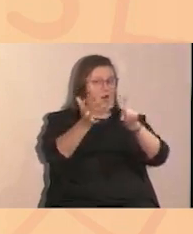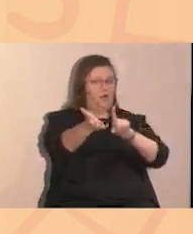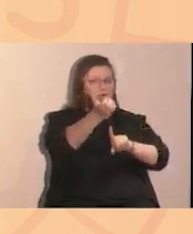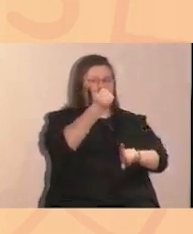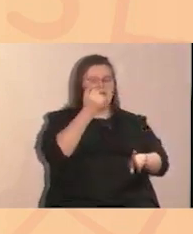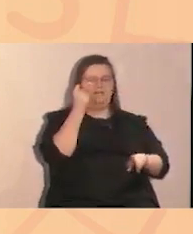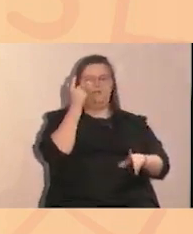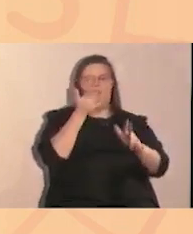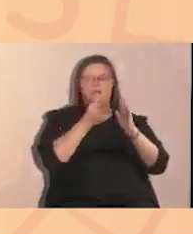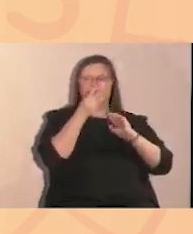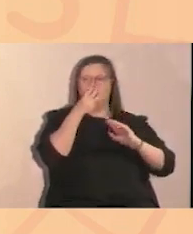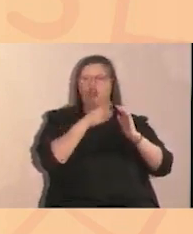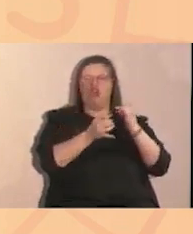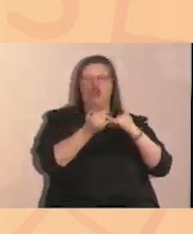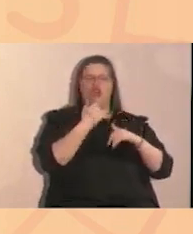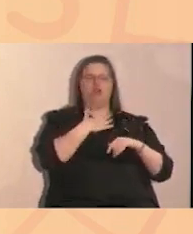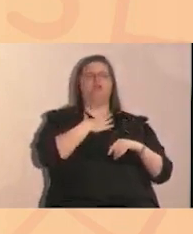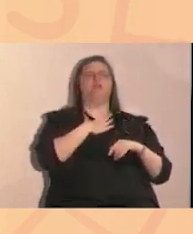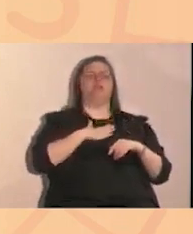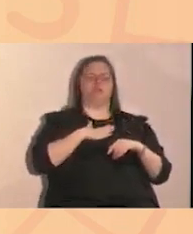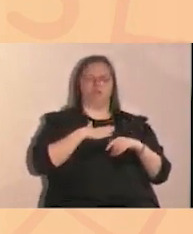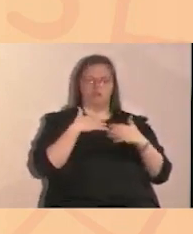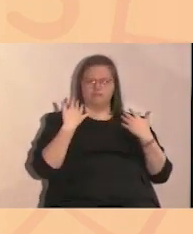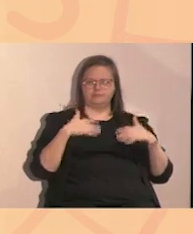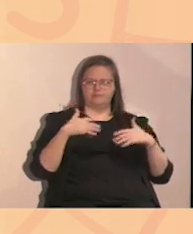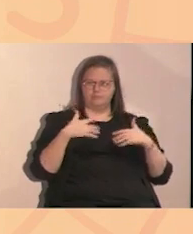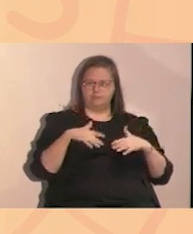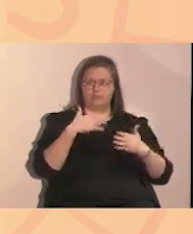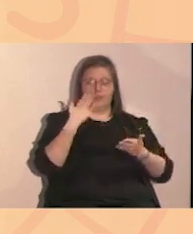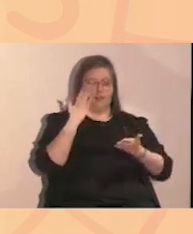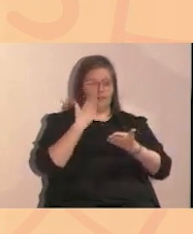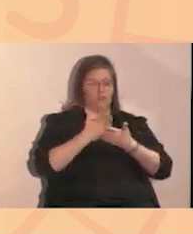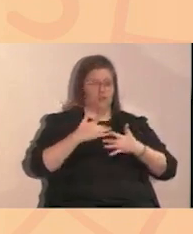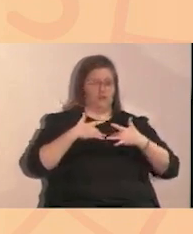a hard thing to face the truth like that. And while this is true at the time felt crushing,